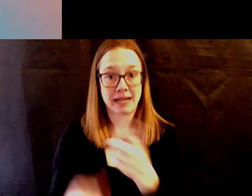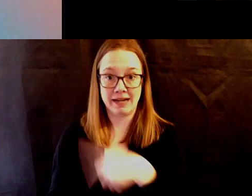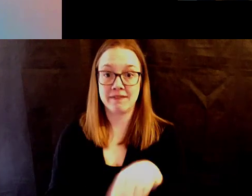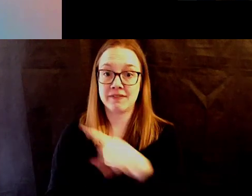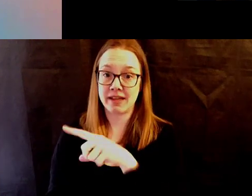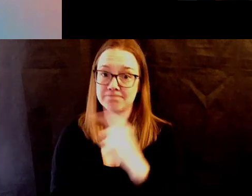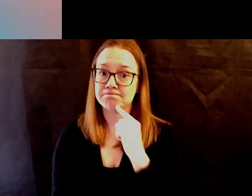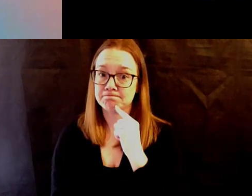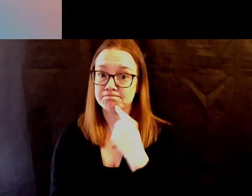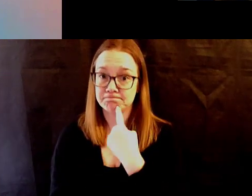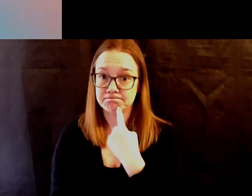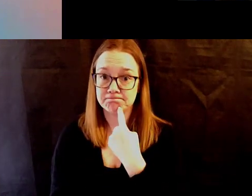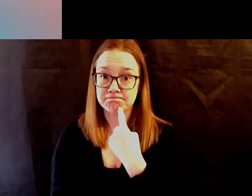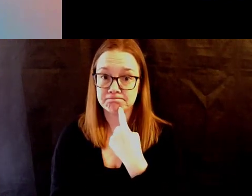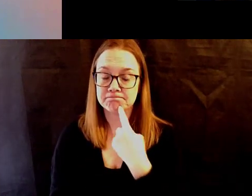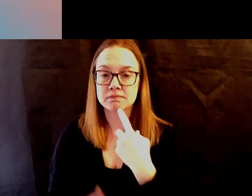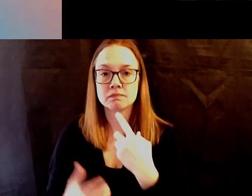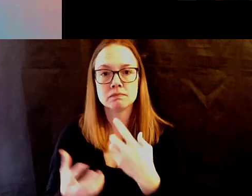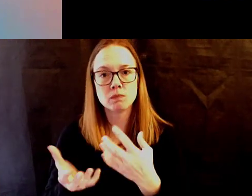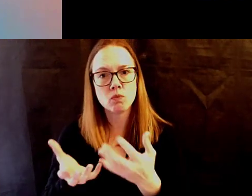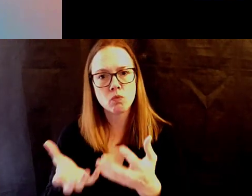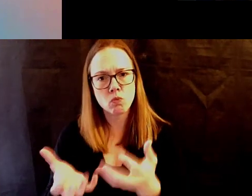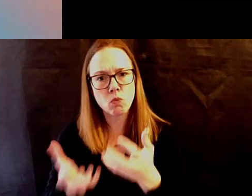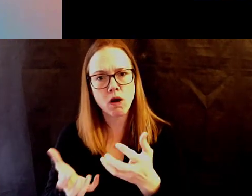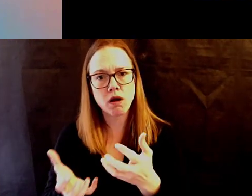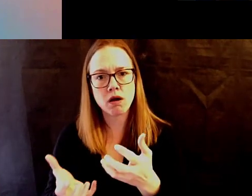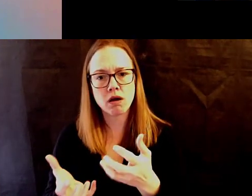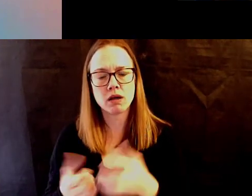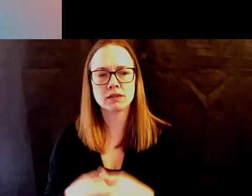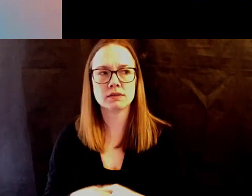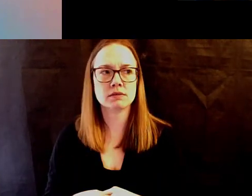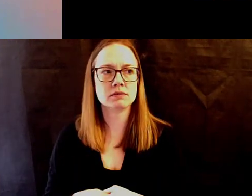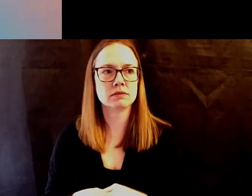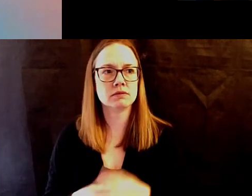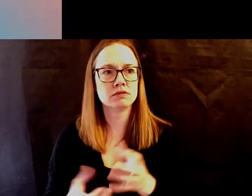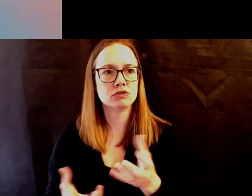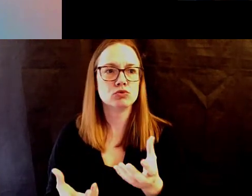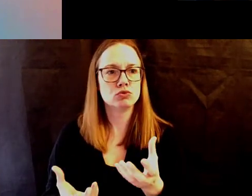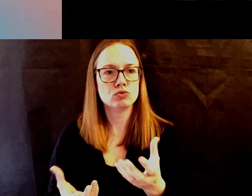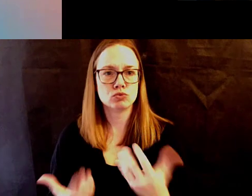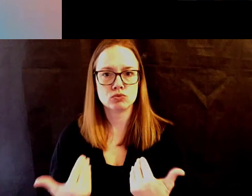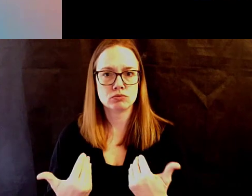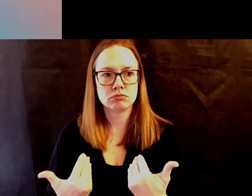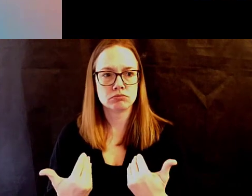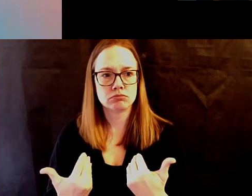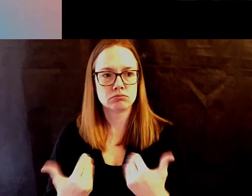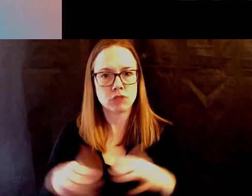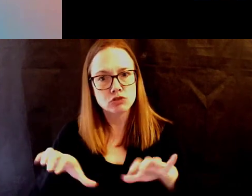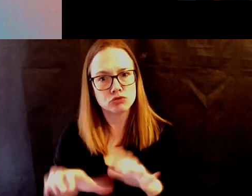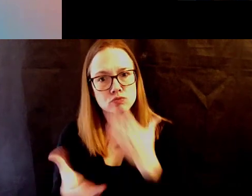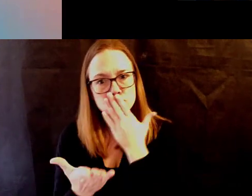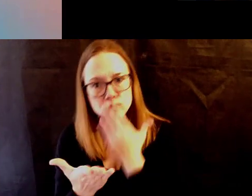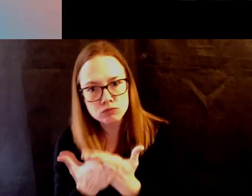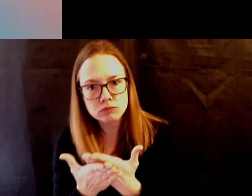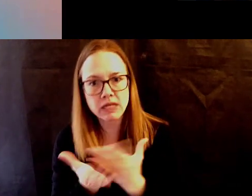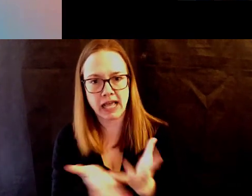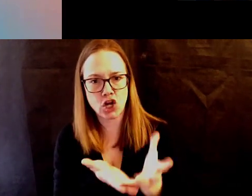and want to earn their job and to earn your vote if they're